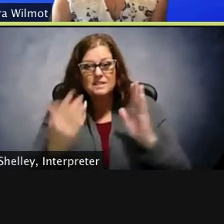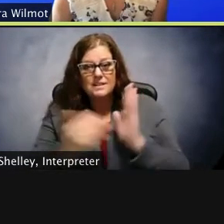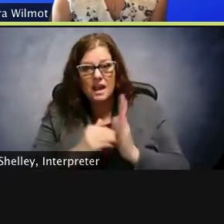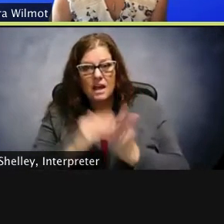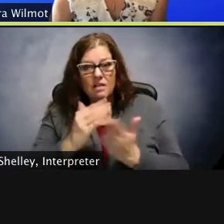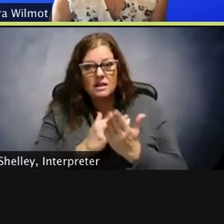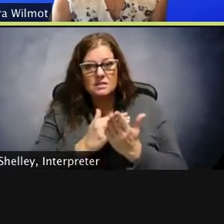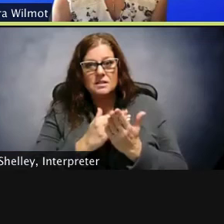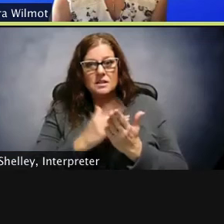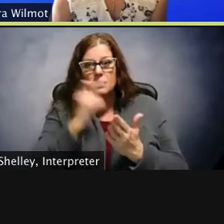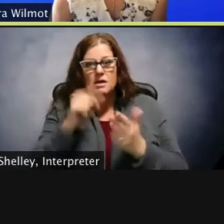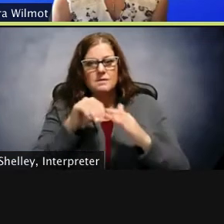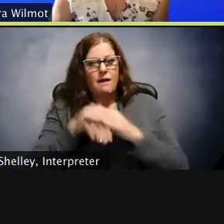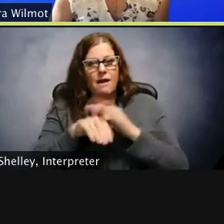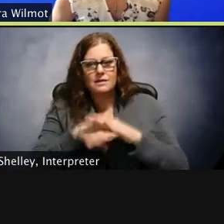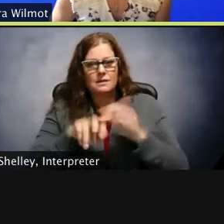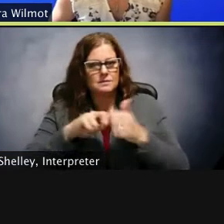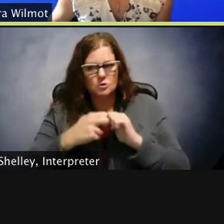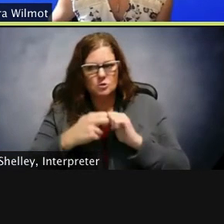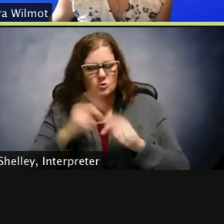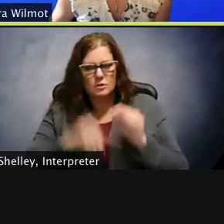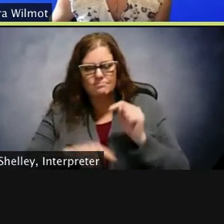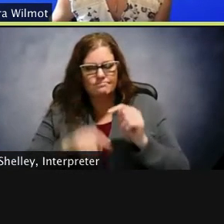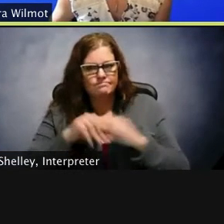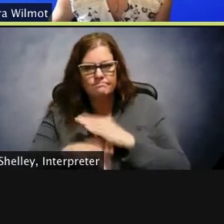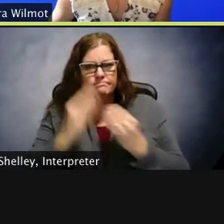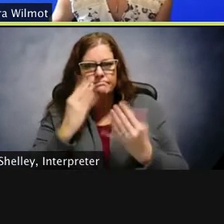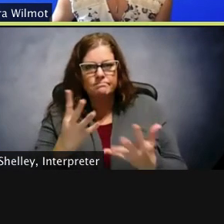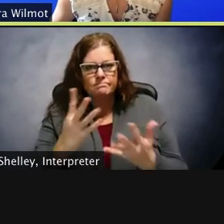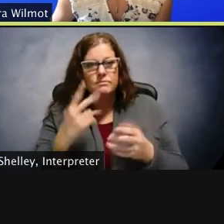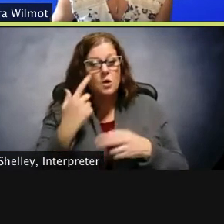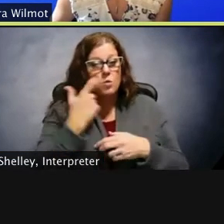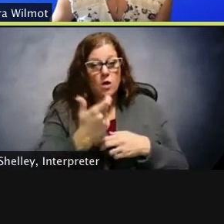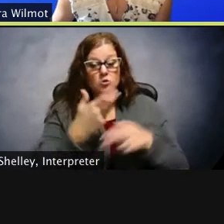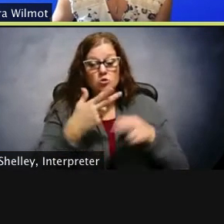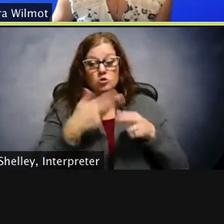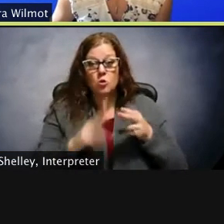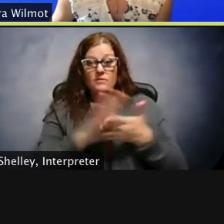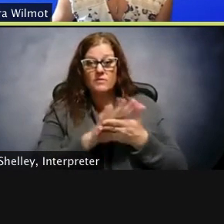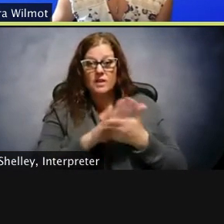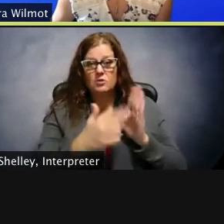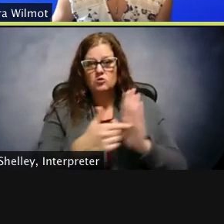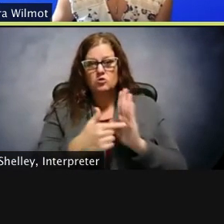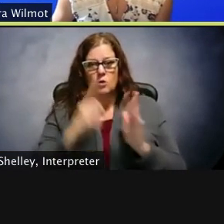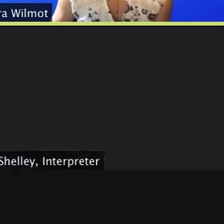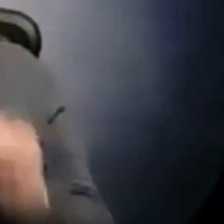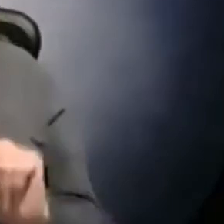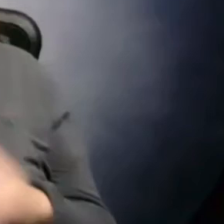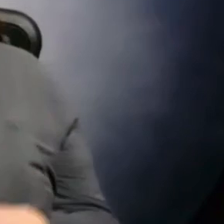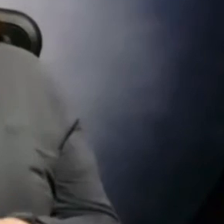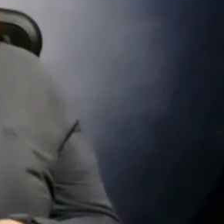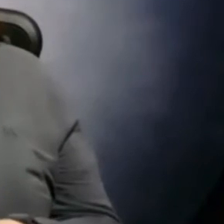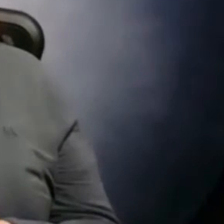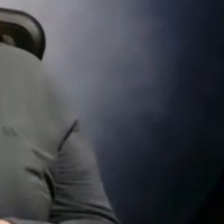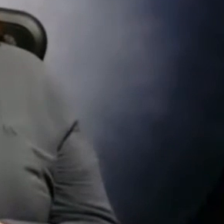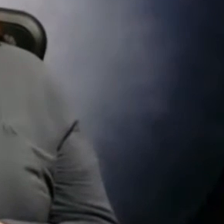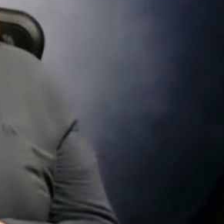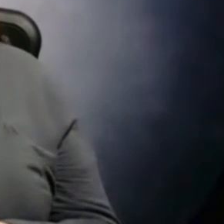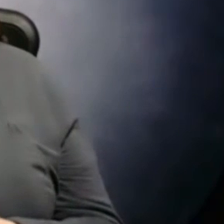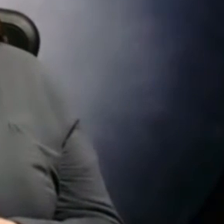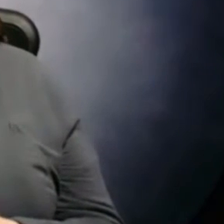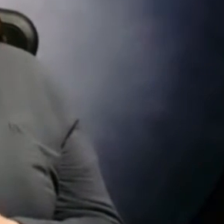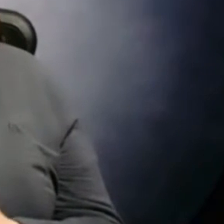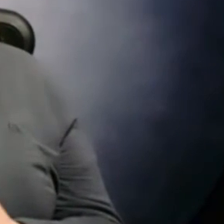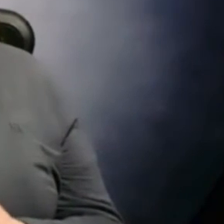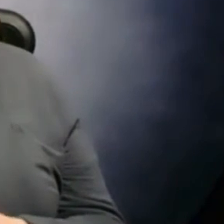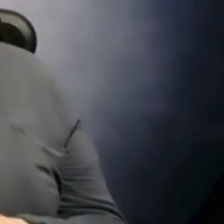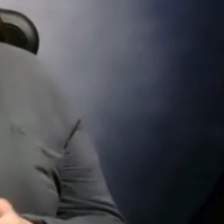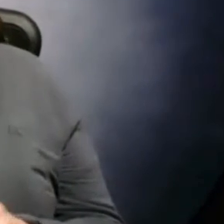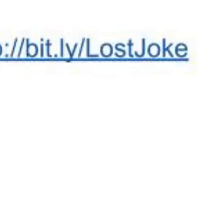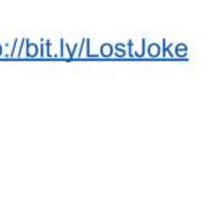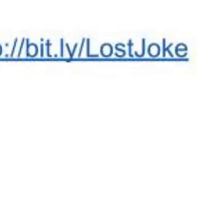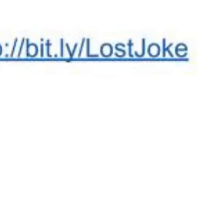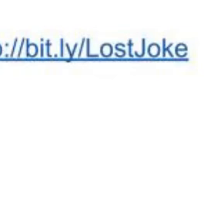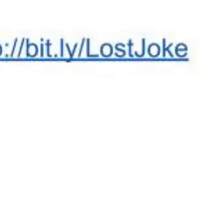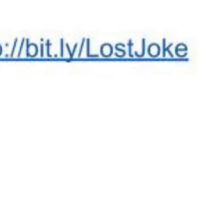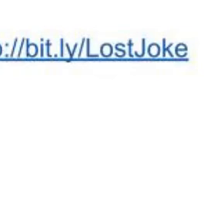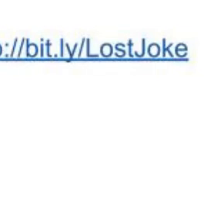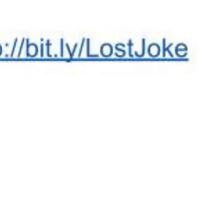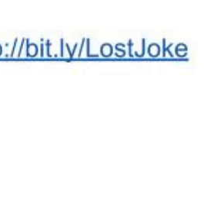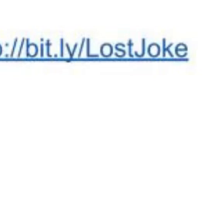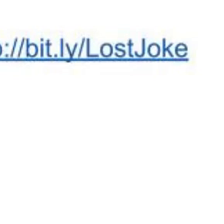issue. We’re going to watch this short video that illustrates this point.